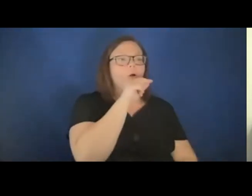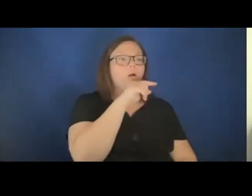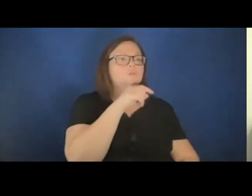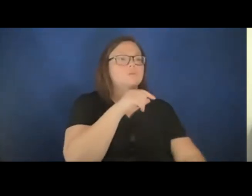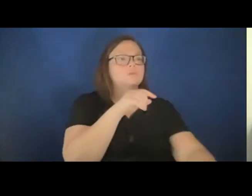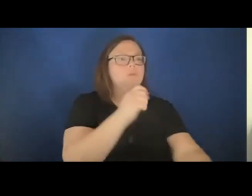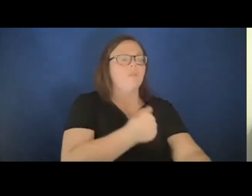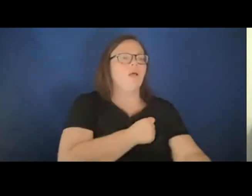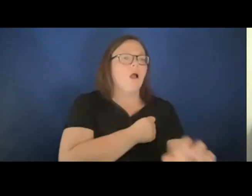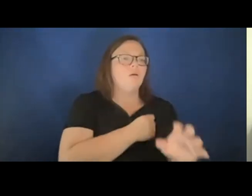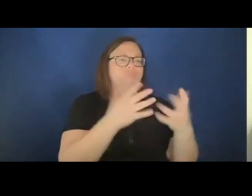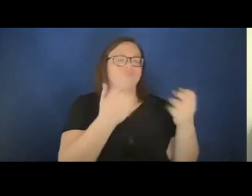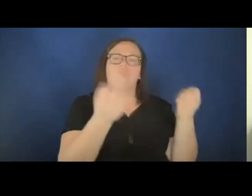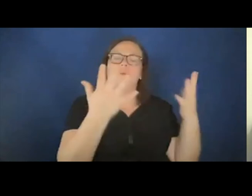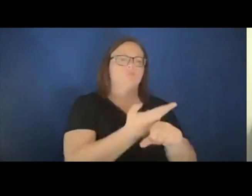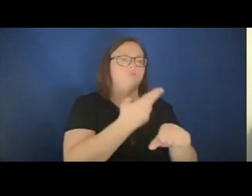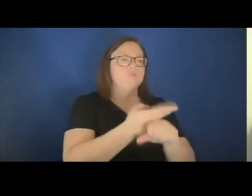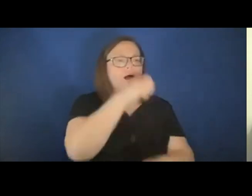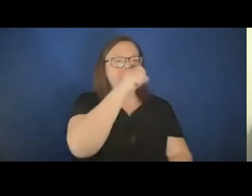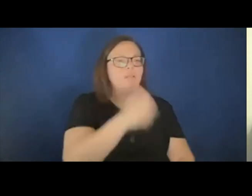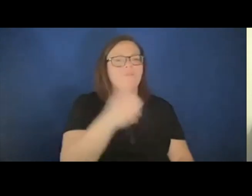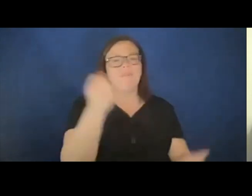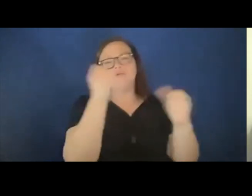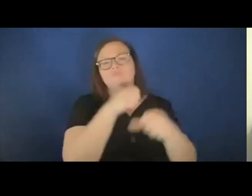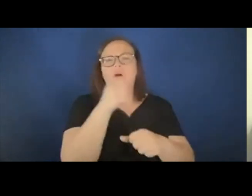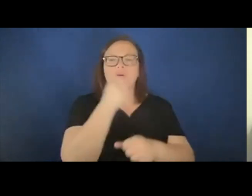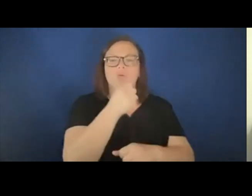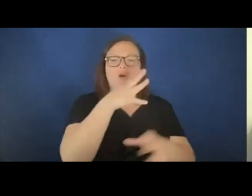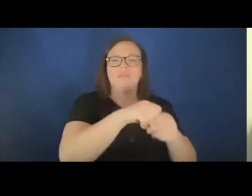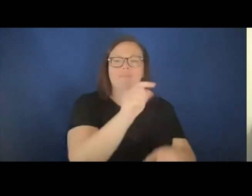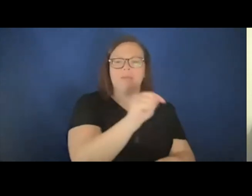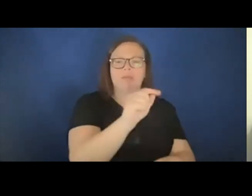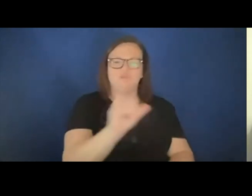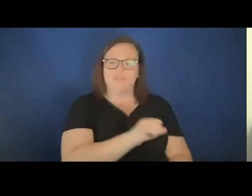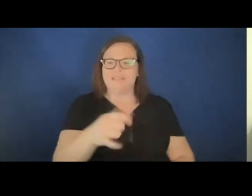with use. I love the drunk girl in the club bathroom like I love the feel of music coursing